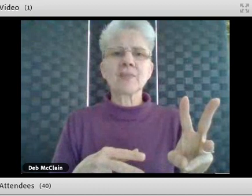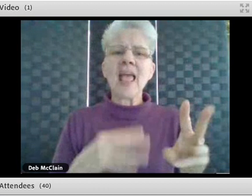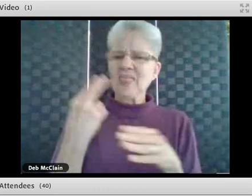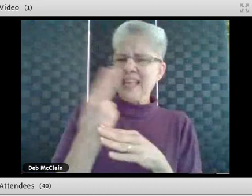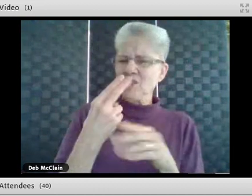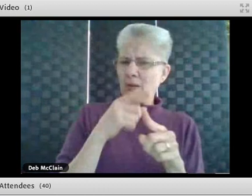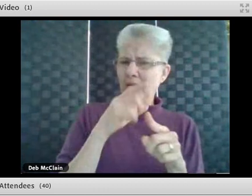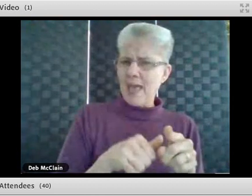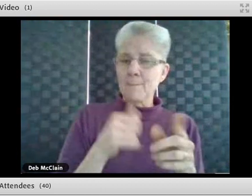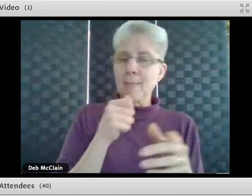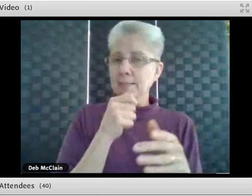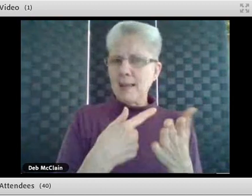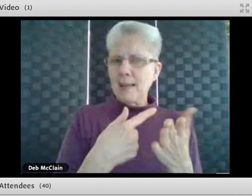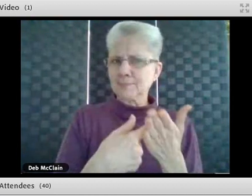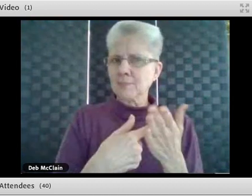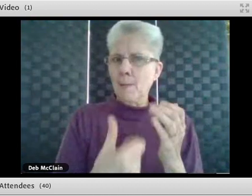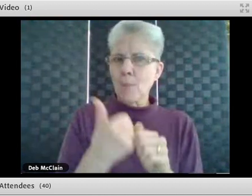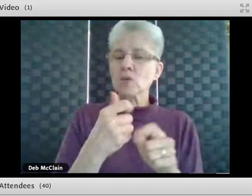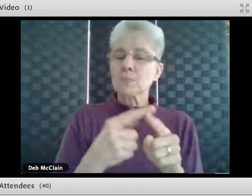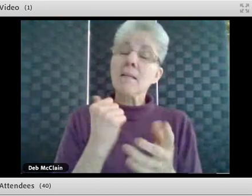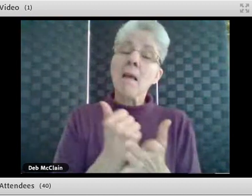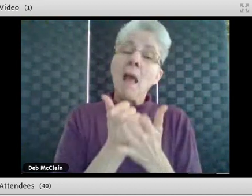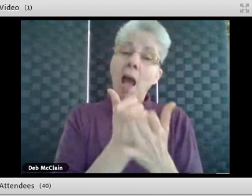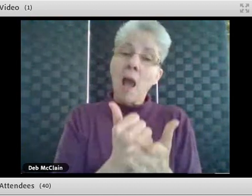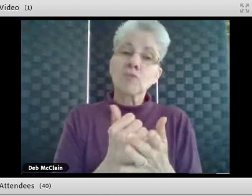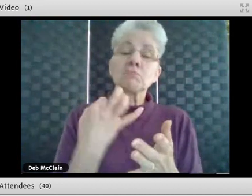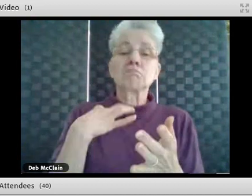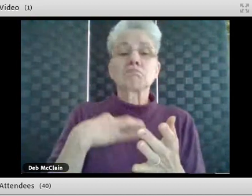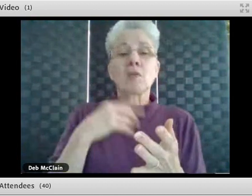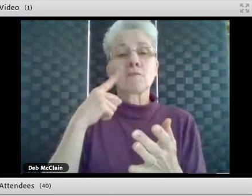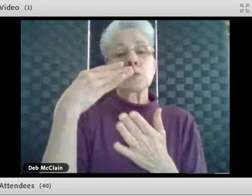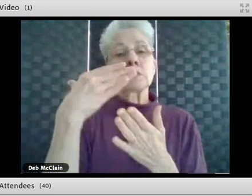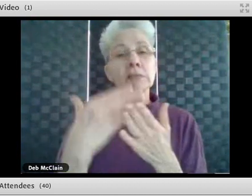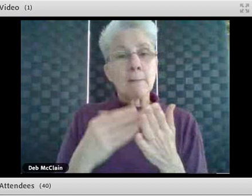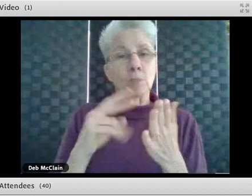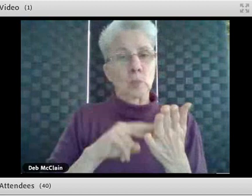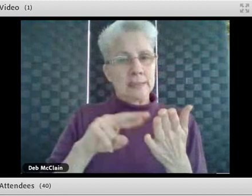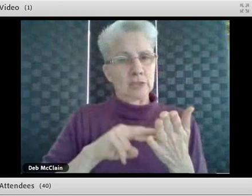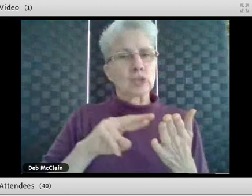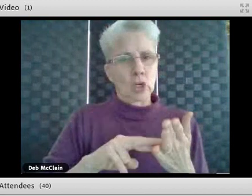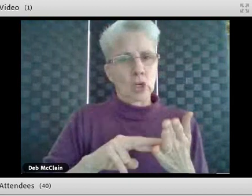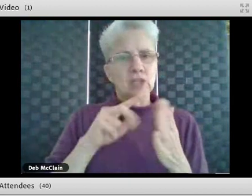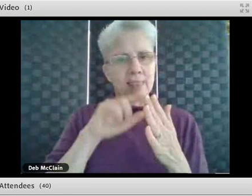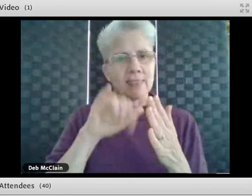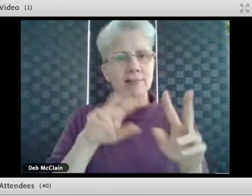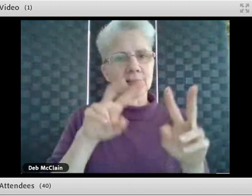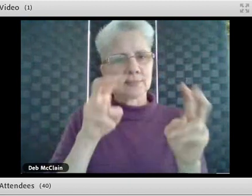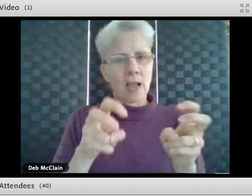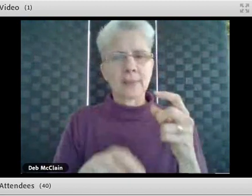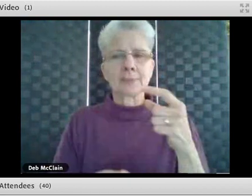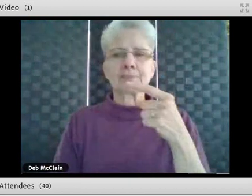May not cover all of it, but that may be helpful for researching that particular topic, so...